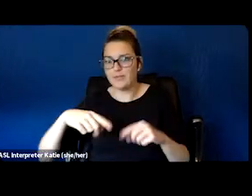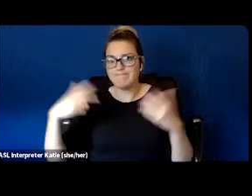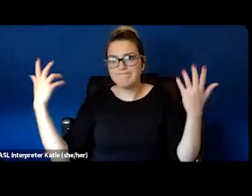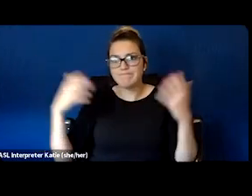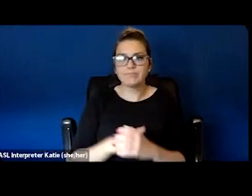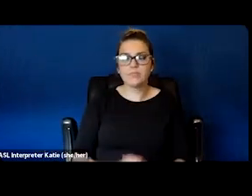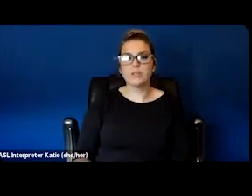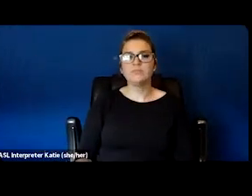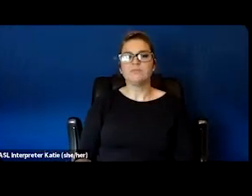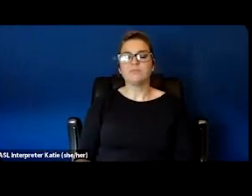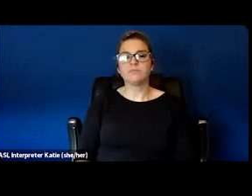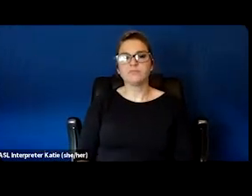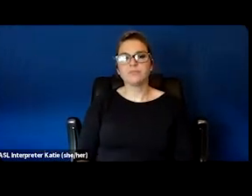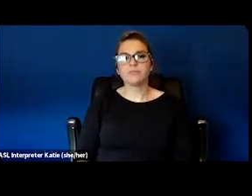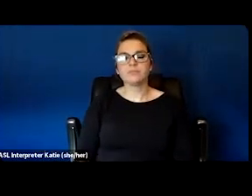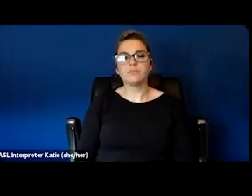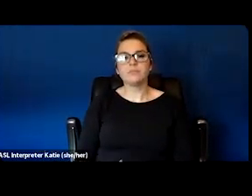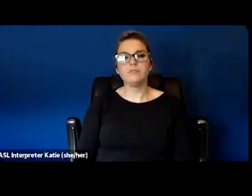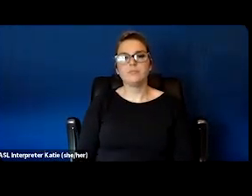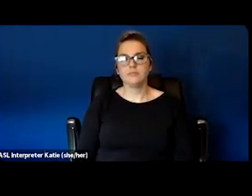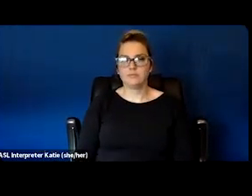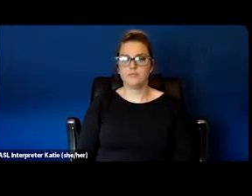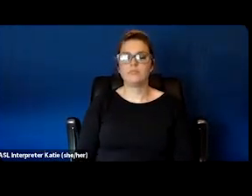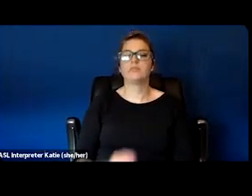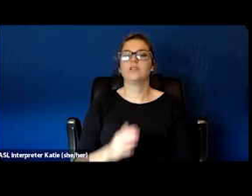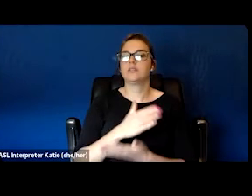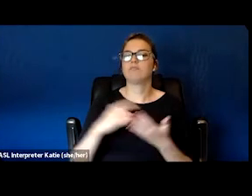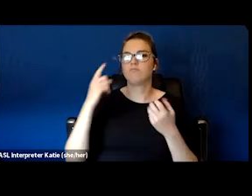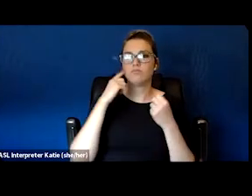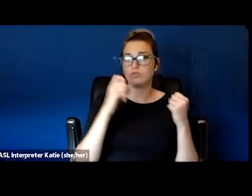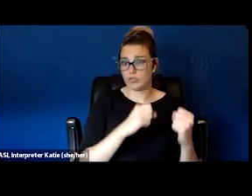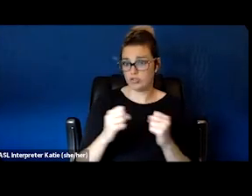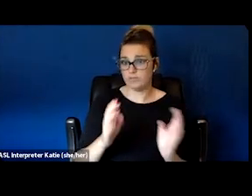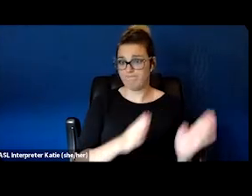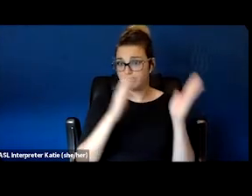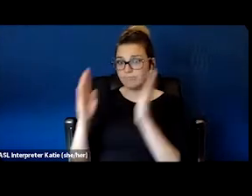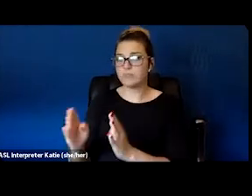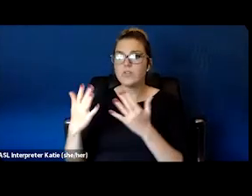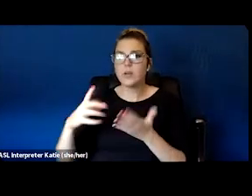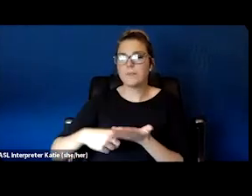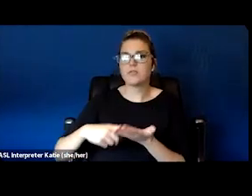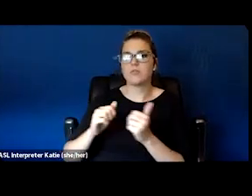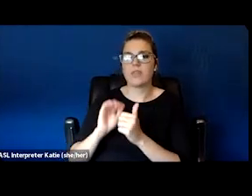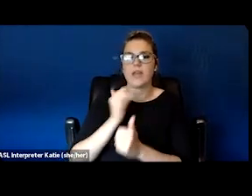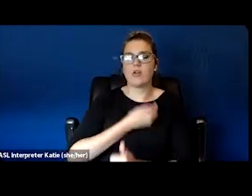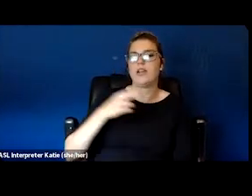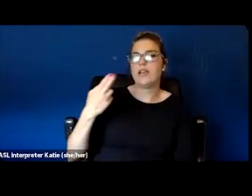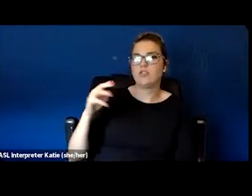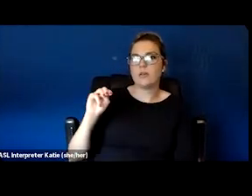is like I had mentioned before with our MHSA housing, we have a licensed behavioral health commission